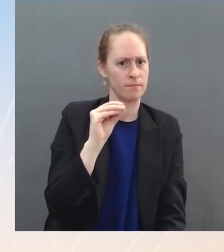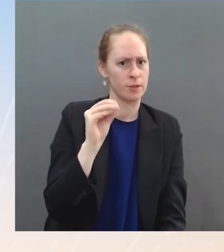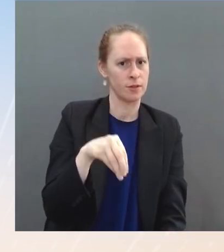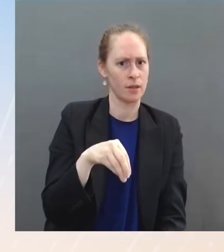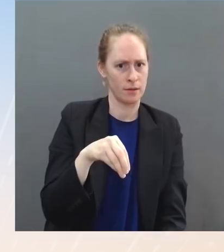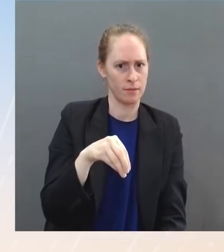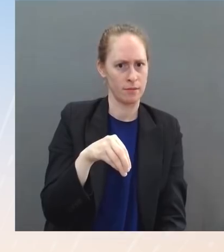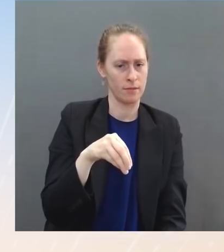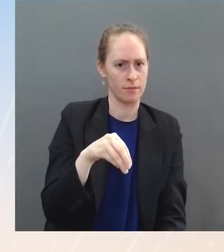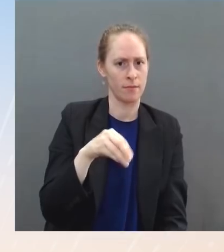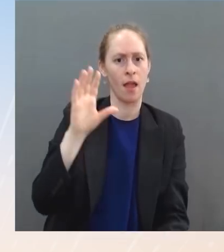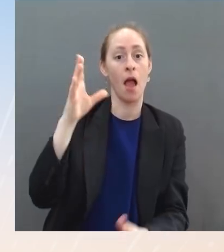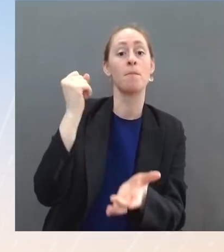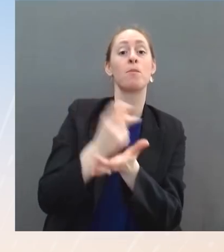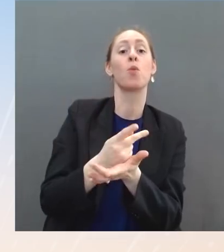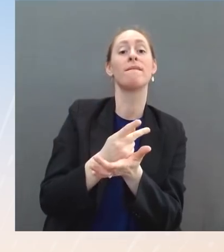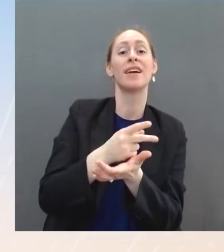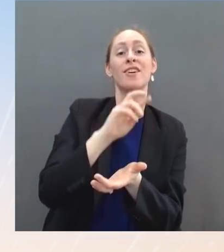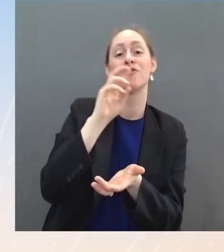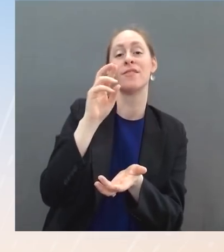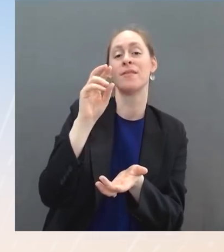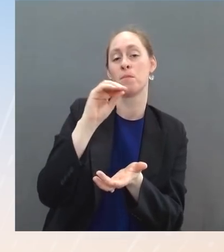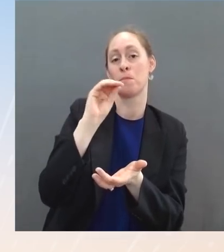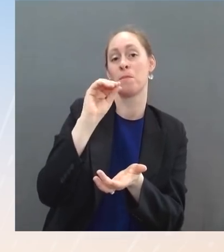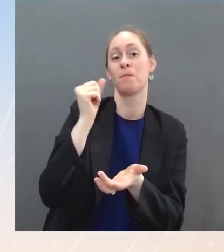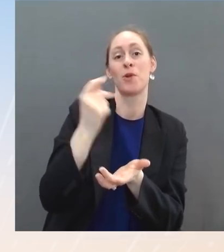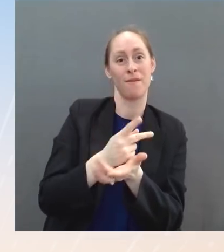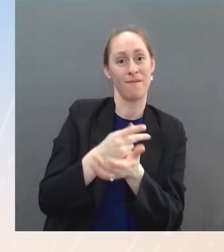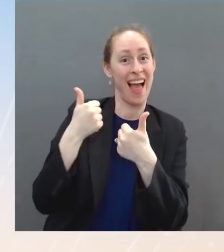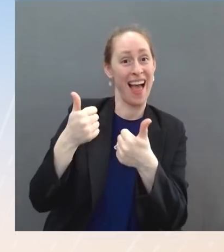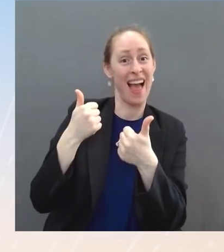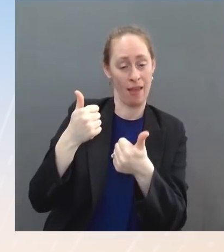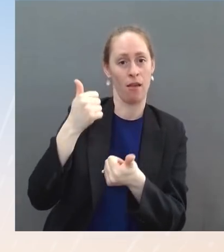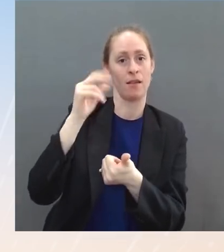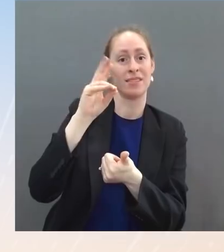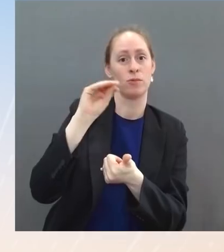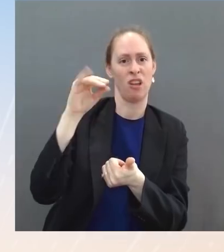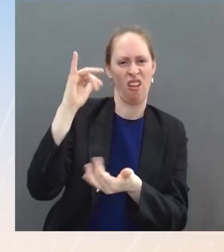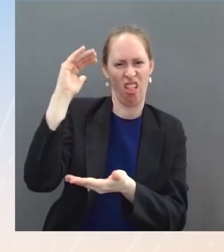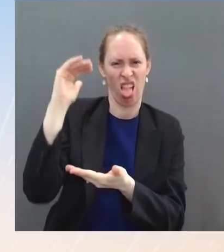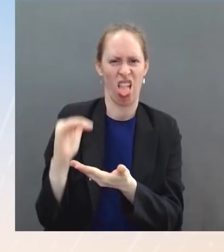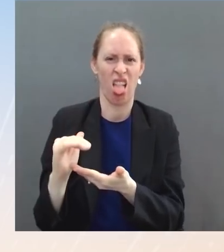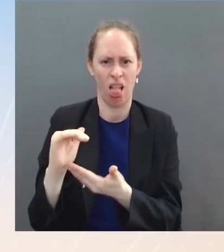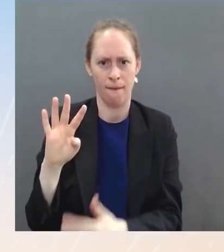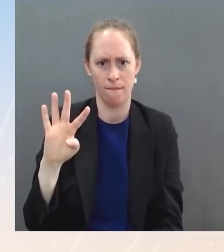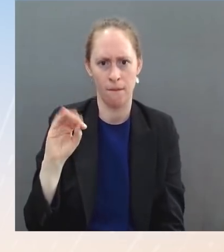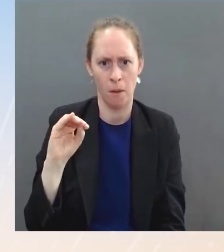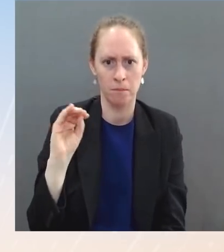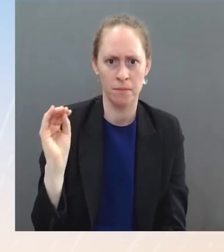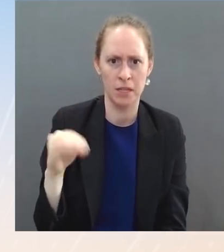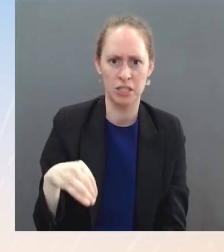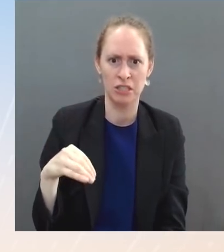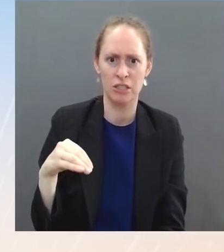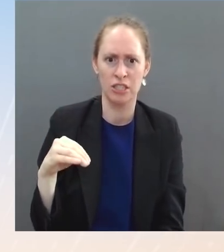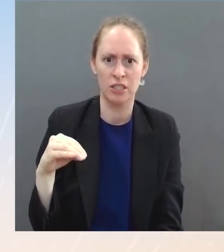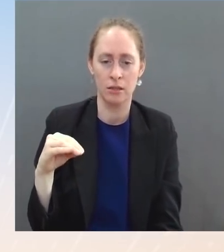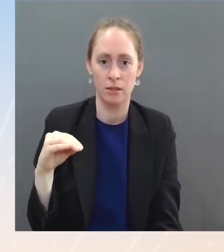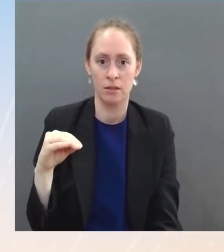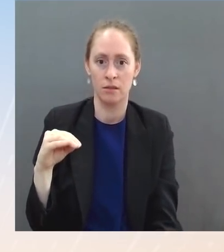Who does he blame now: Putin, Trump, you -- the communication team? Ms. Psaki: Oh, does he blame me? Oh, I don't know. I hope not.